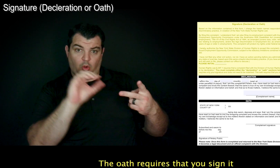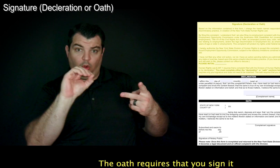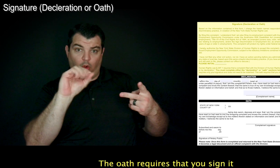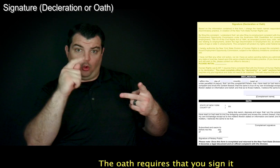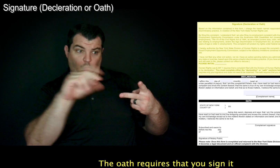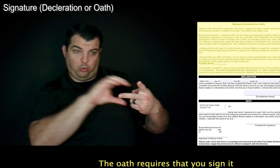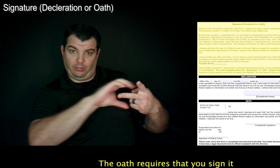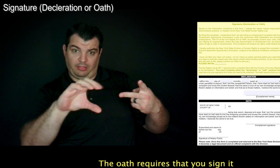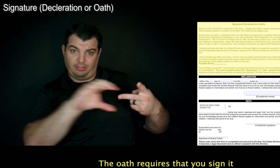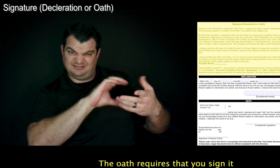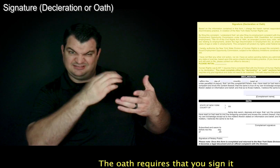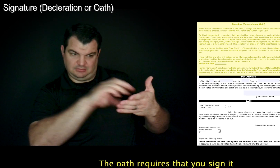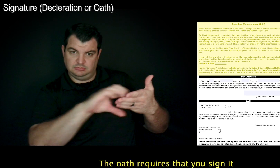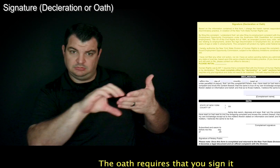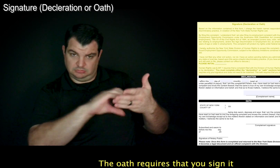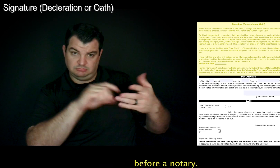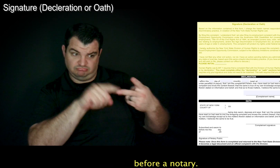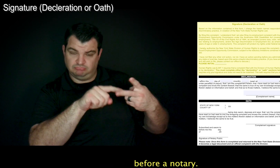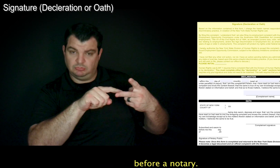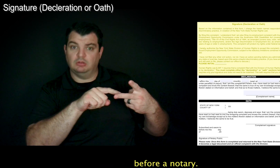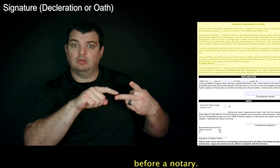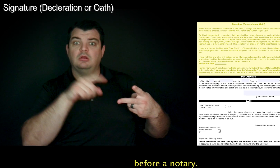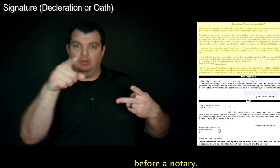The oath requires that you sign it before a notary.